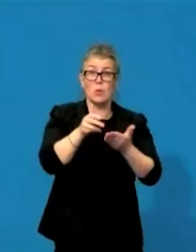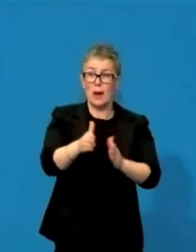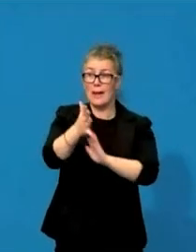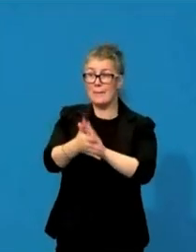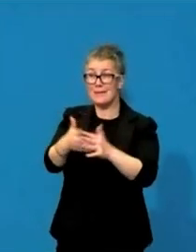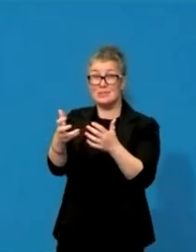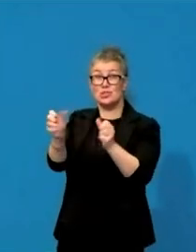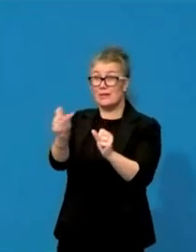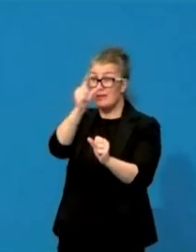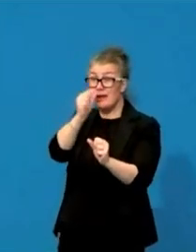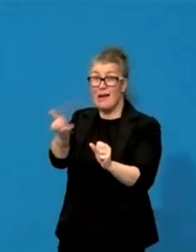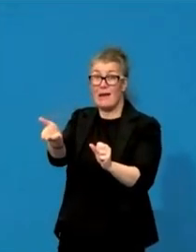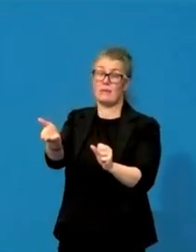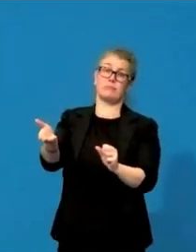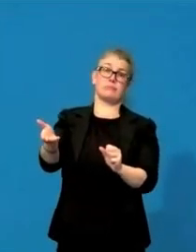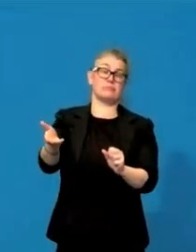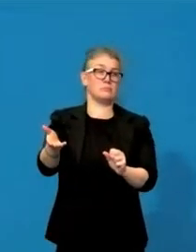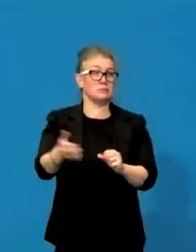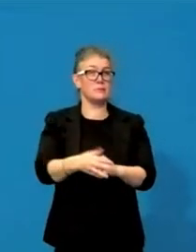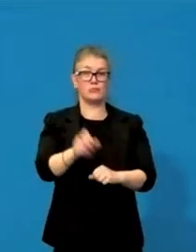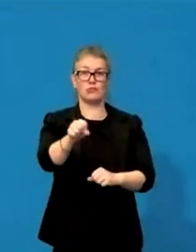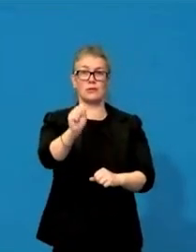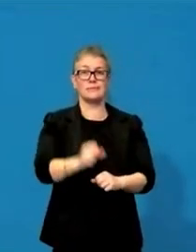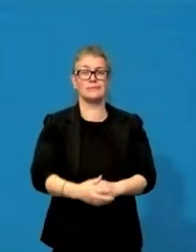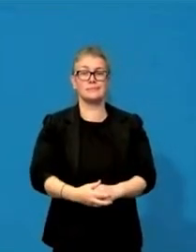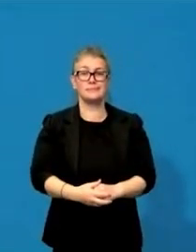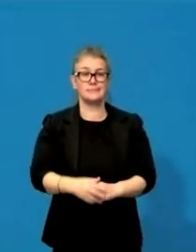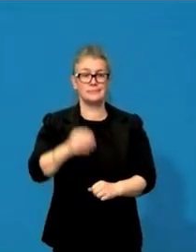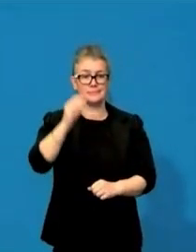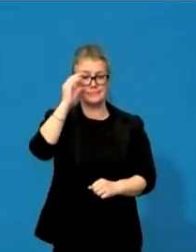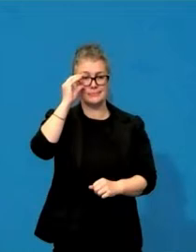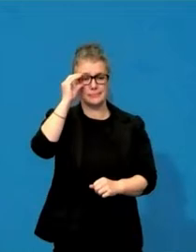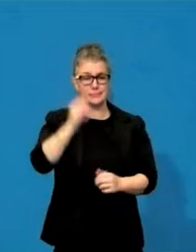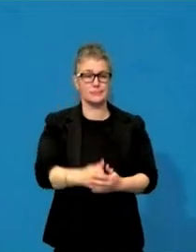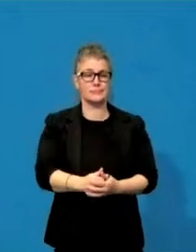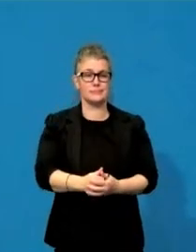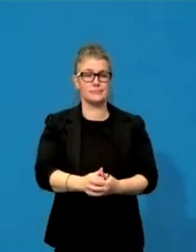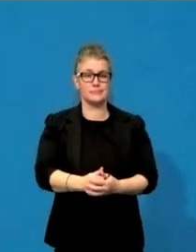That's correct. Marmingee and Geoff, there are many other questions I could, in an ideal